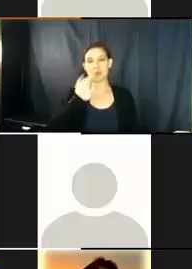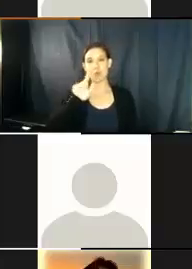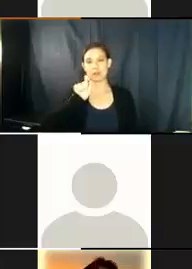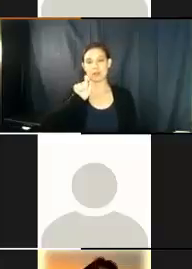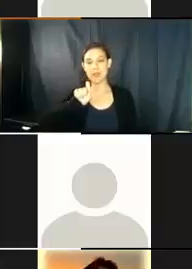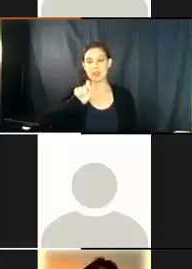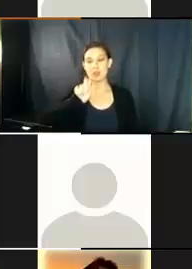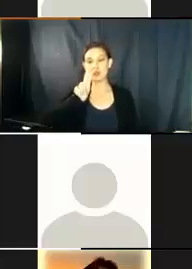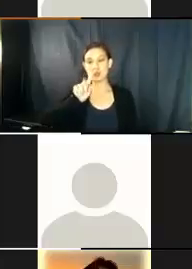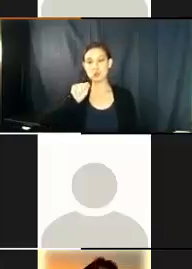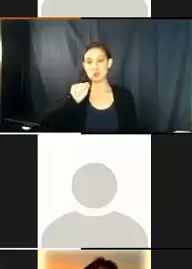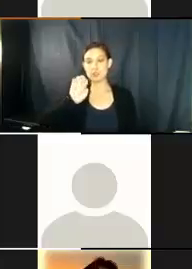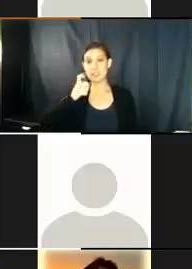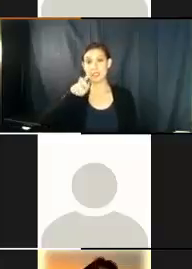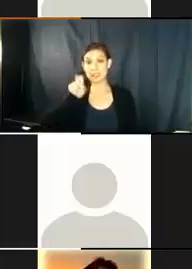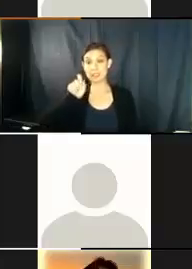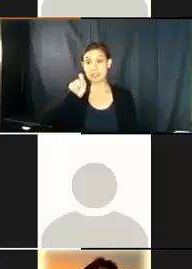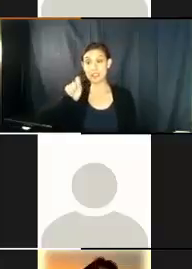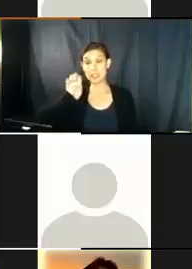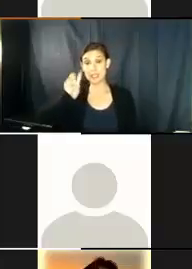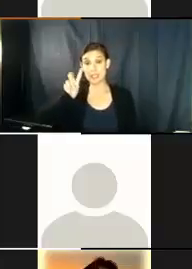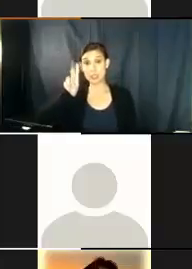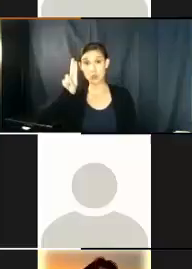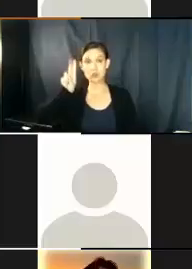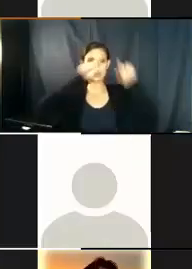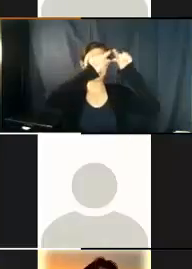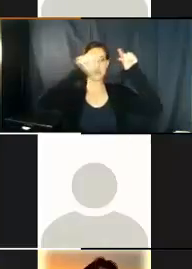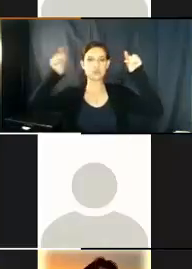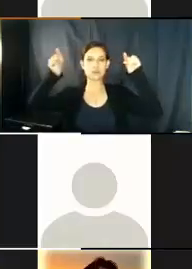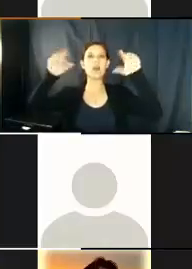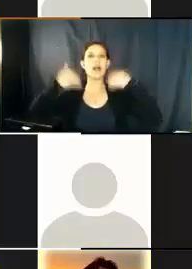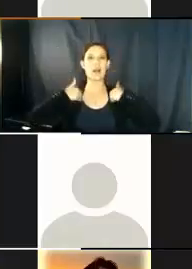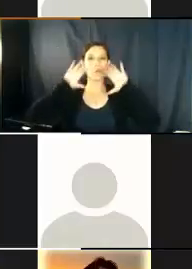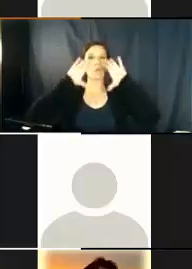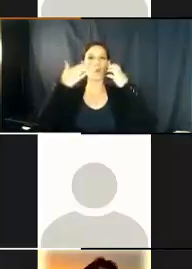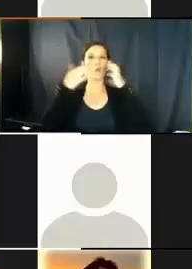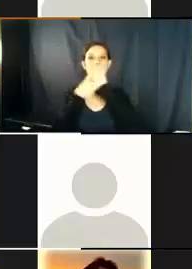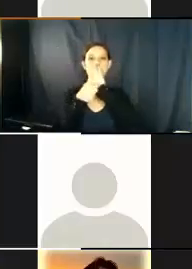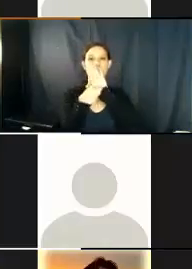and right at the very top and this course demo so you're welcome to look at that at any time.